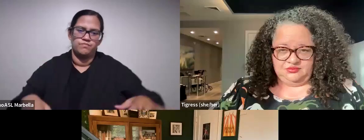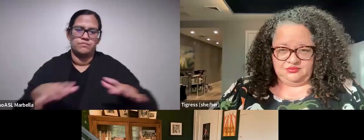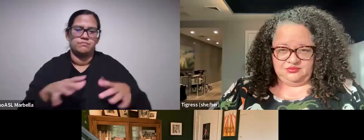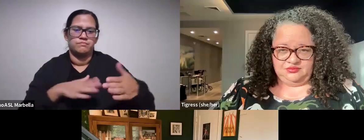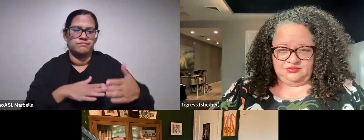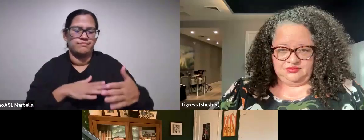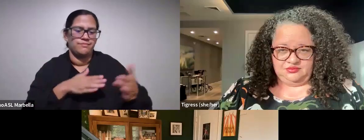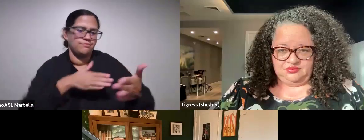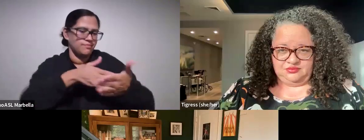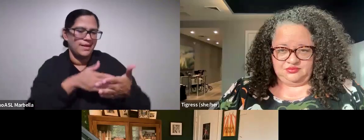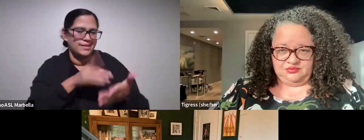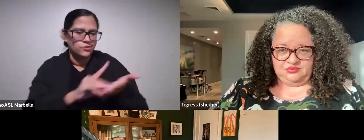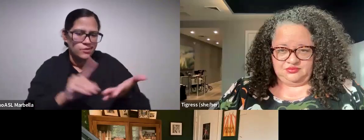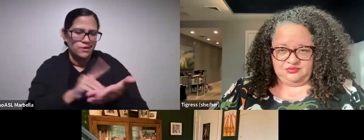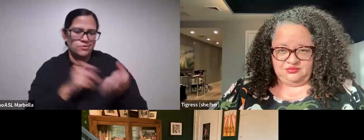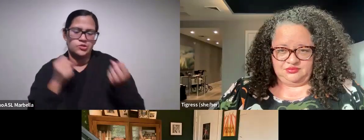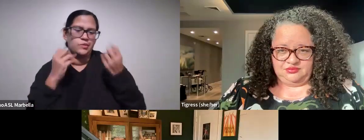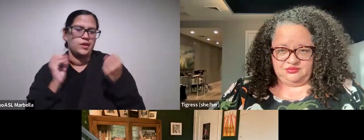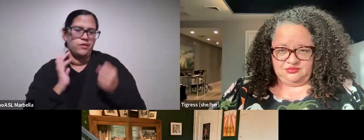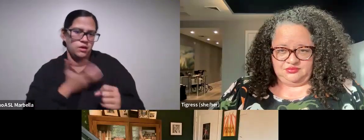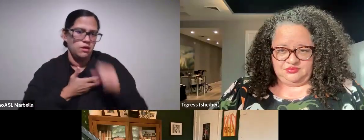way too many of us have faced.